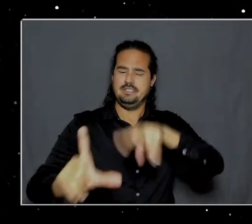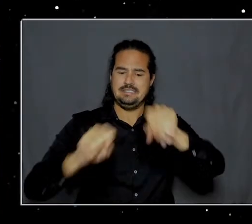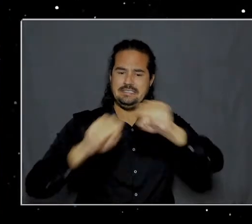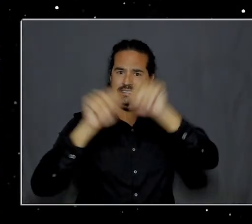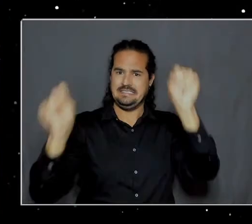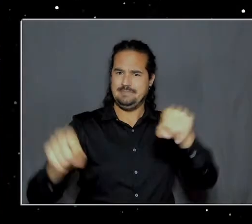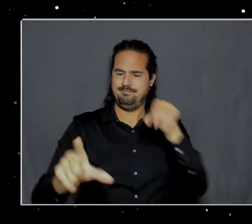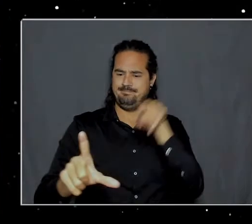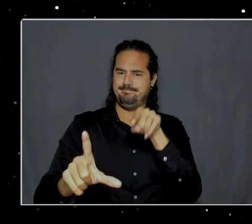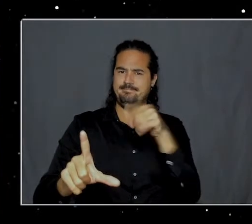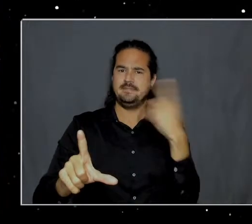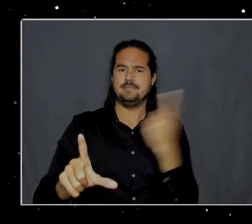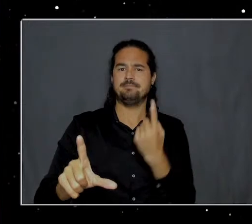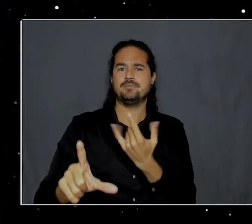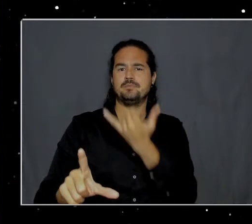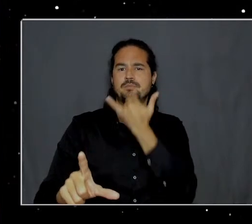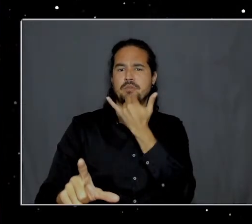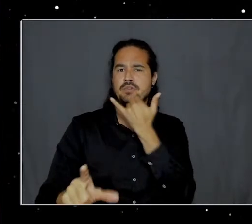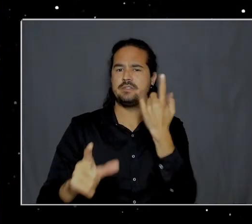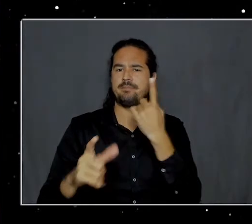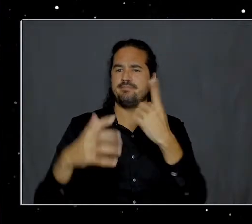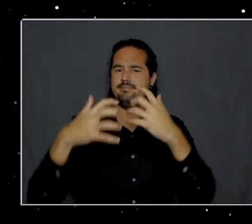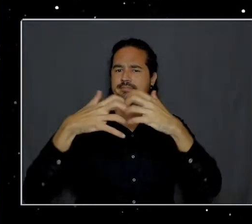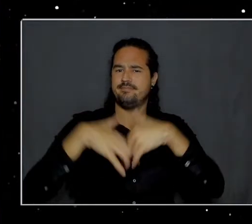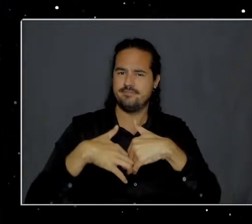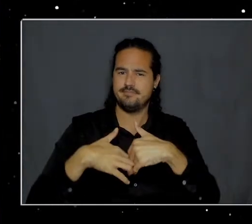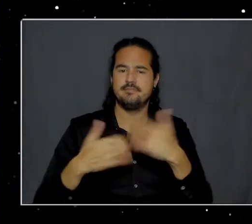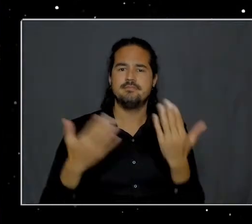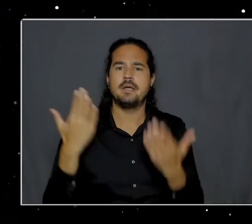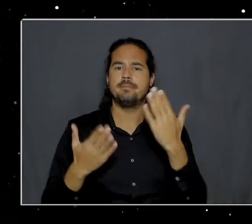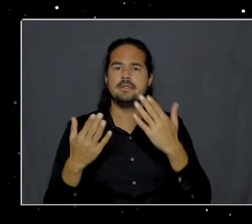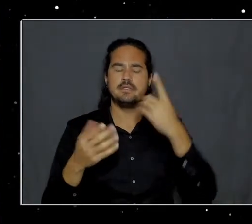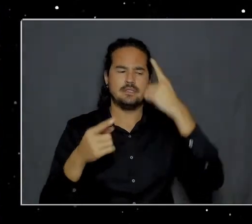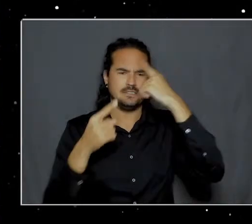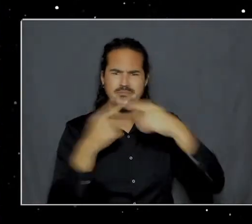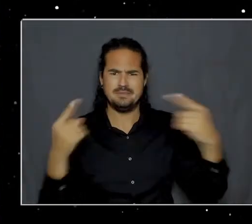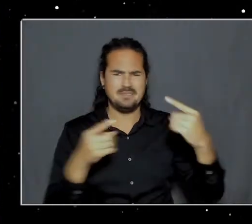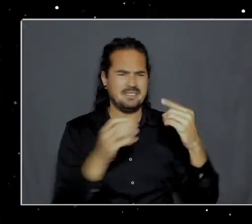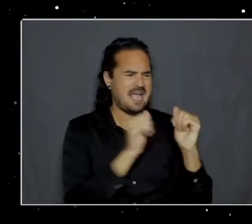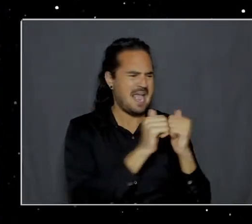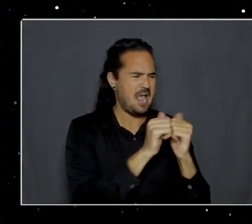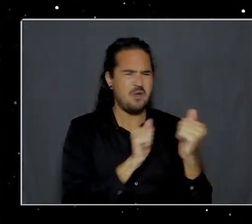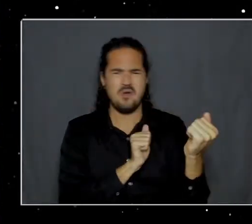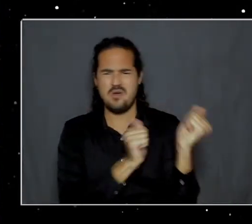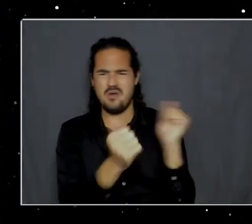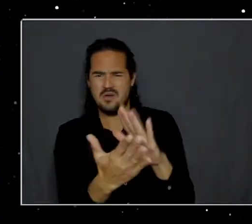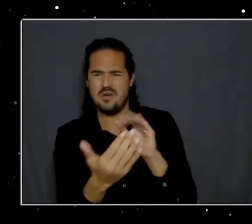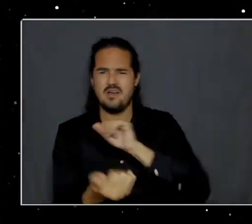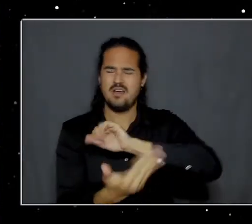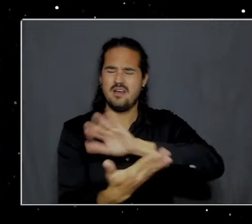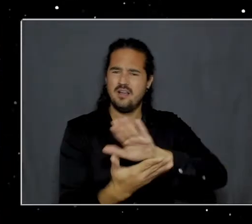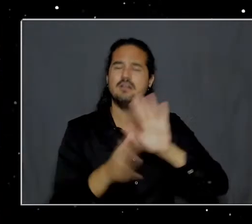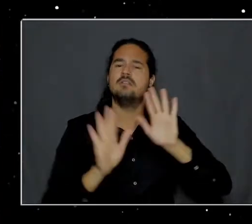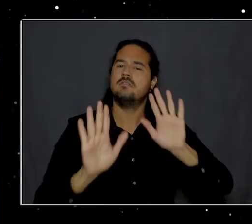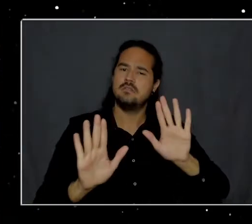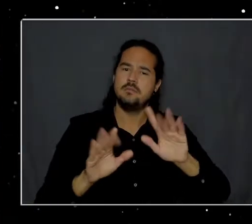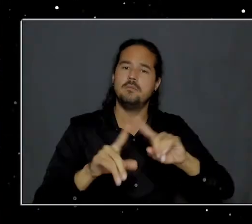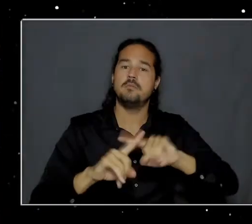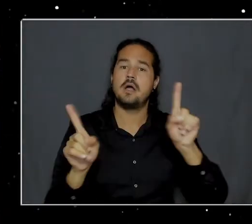HOMELESSNESS. EVERY MAJOR CITY. SO IF, WHEN PEOPLE LOOK AT IT,